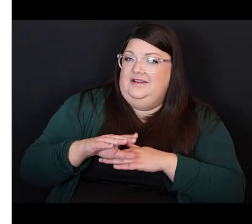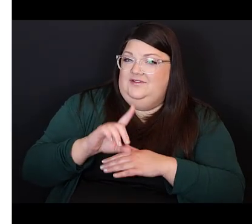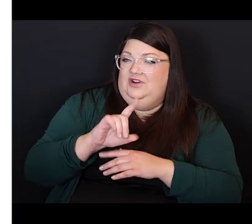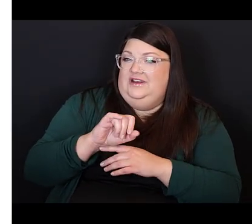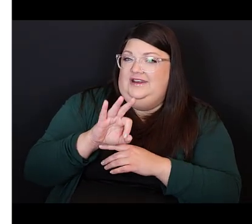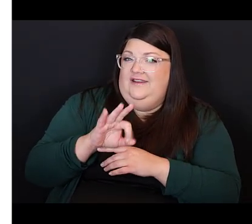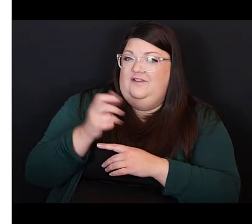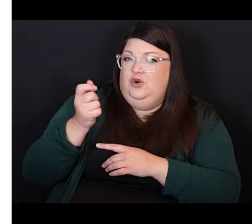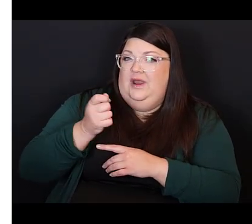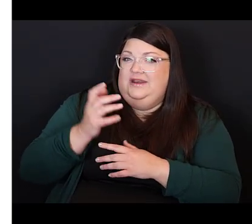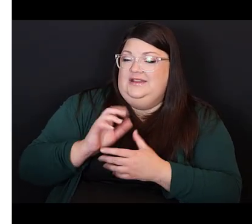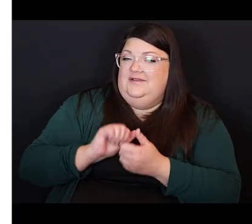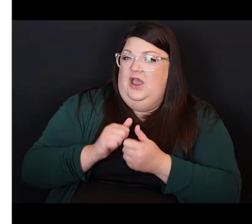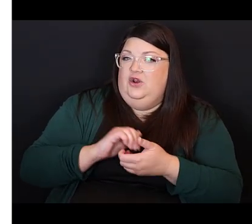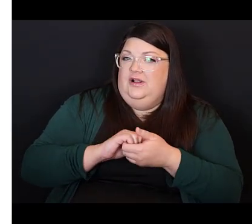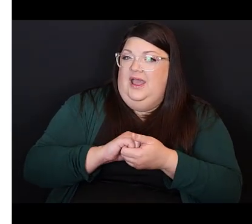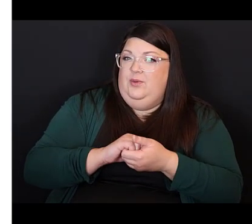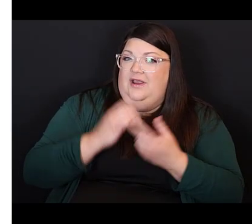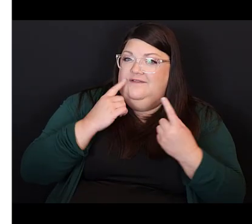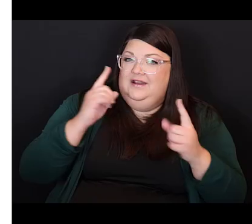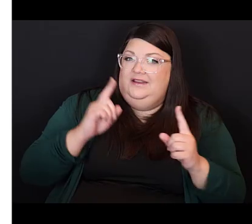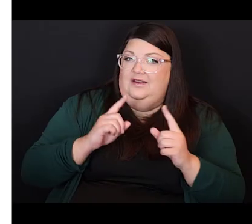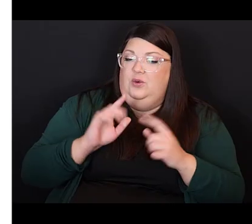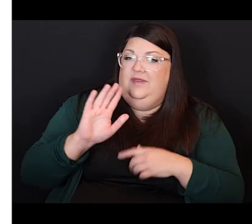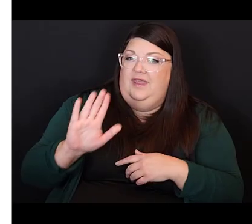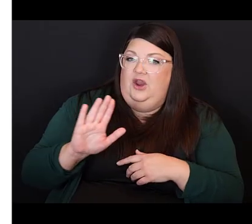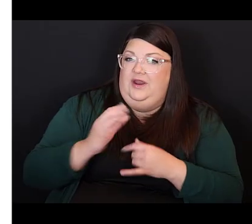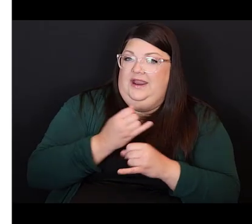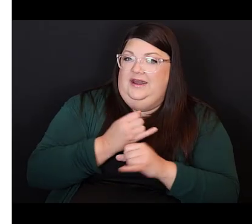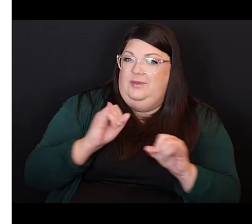about how to collaborate effectively with their independent evaluator?